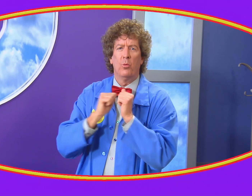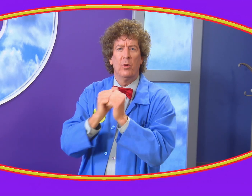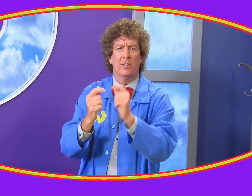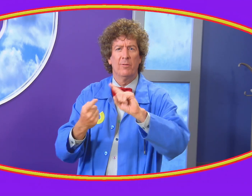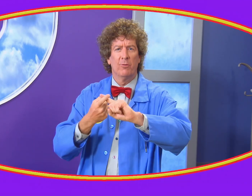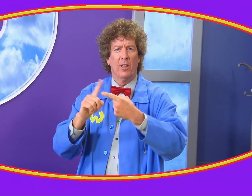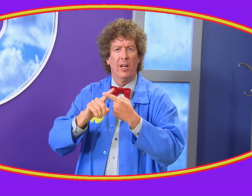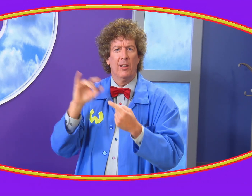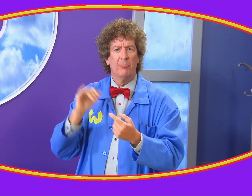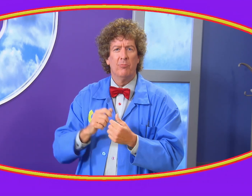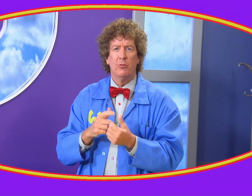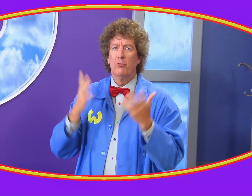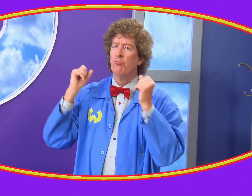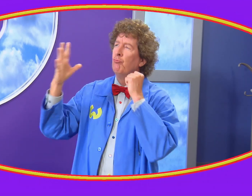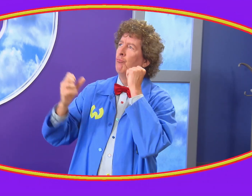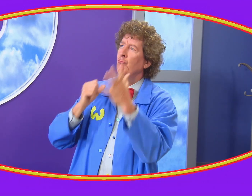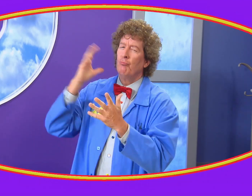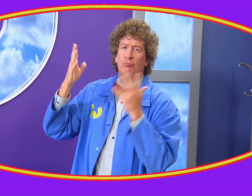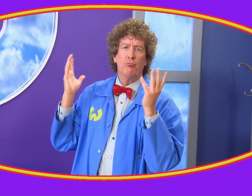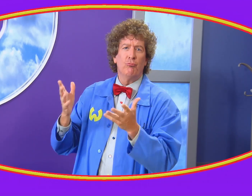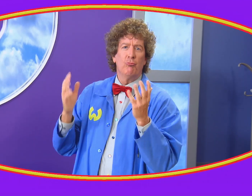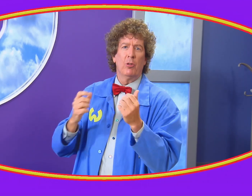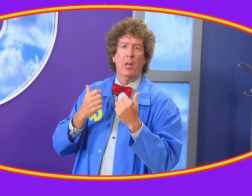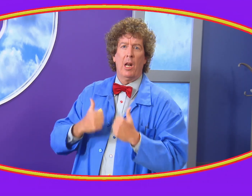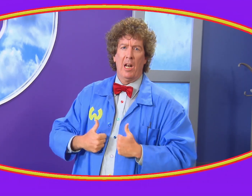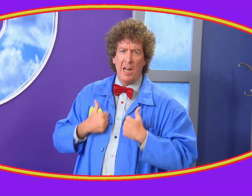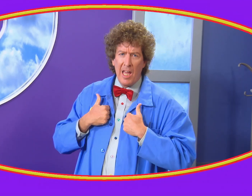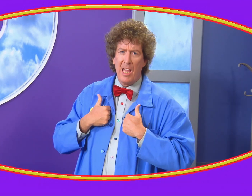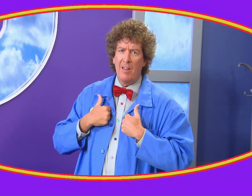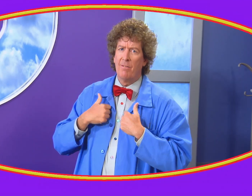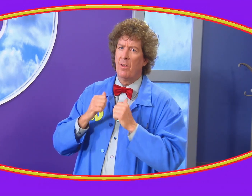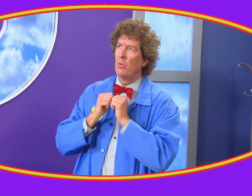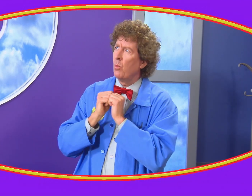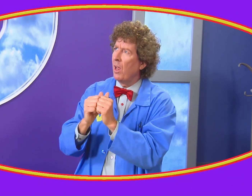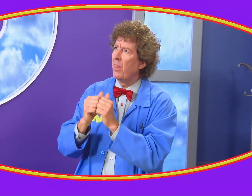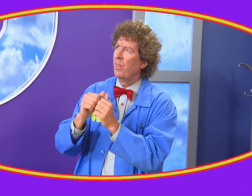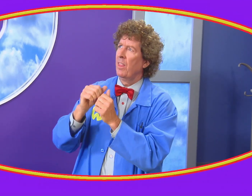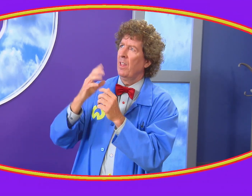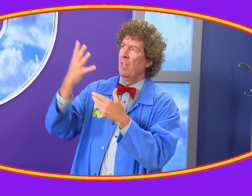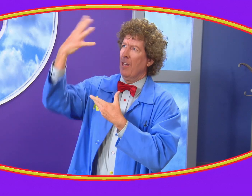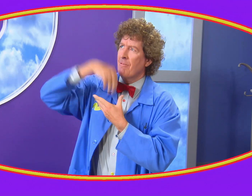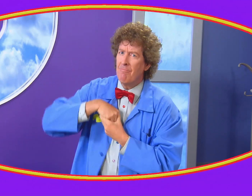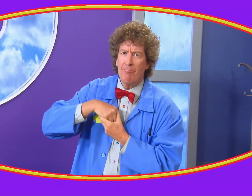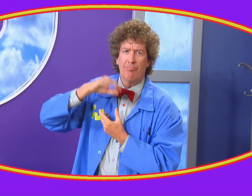JUST LIKE TALKING TO A FRIEND, LIVING WITH HIS GRACE